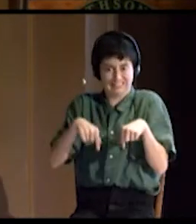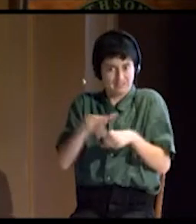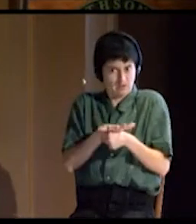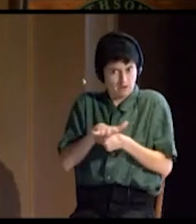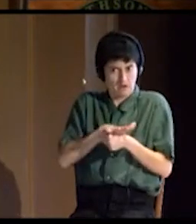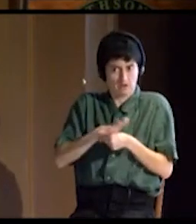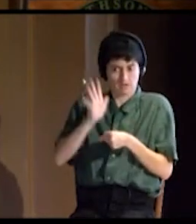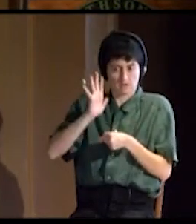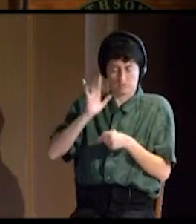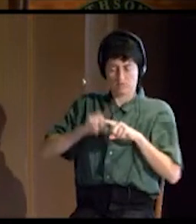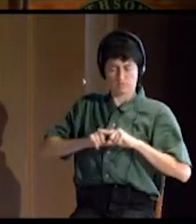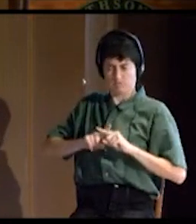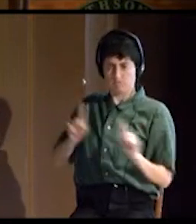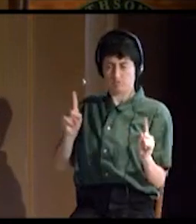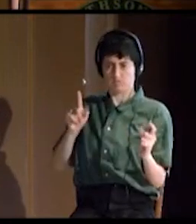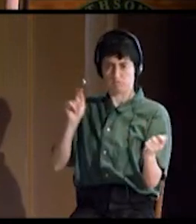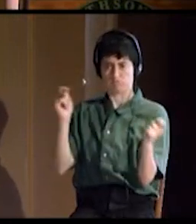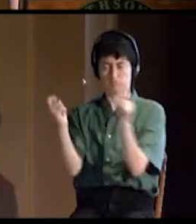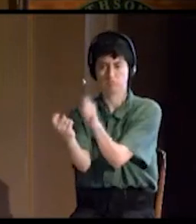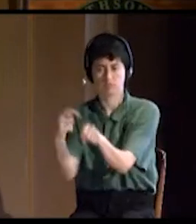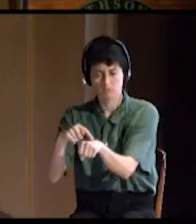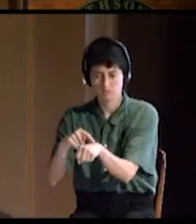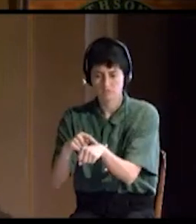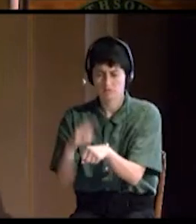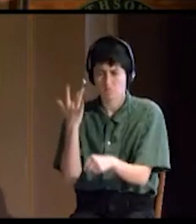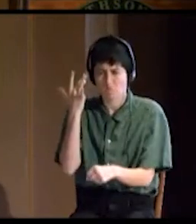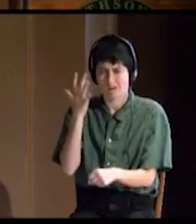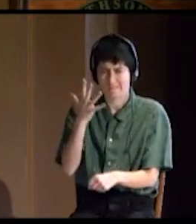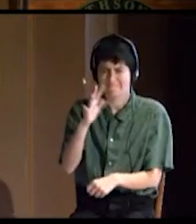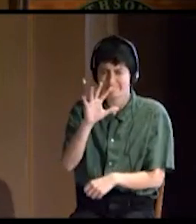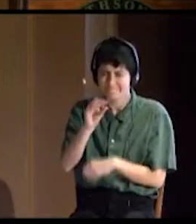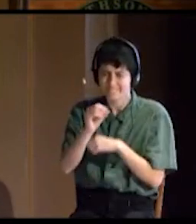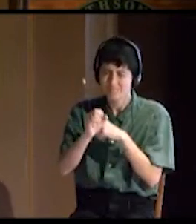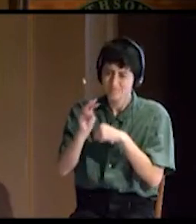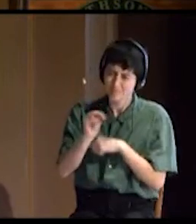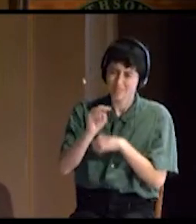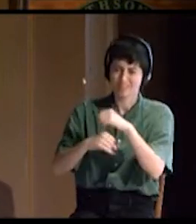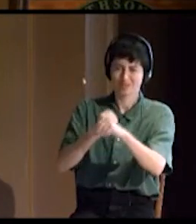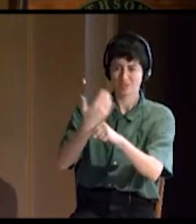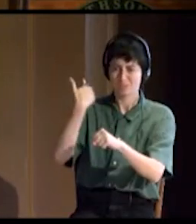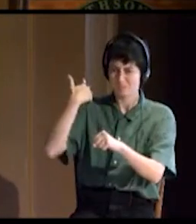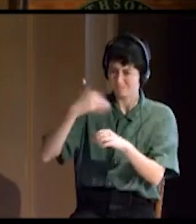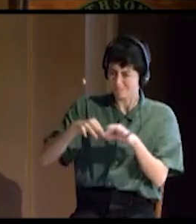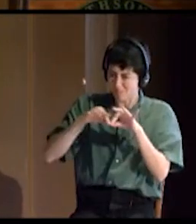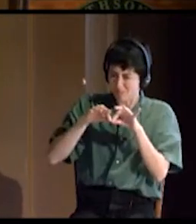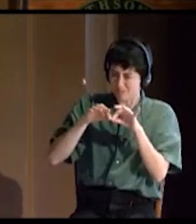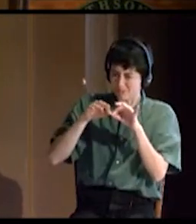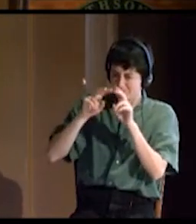So why do we care what the climate looked like 50 million years ago? We care because we want to know how these species